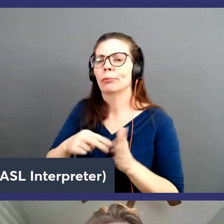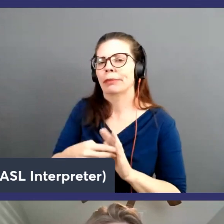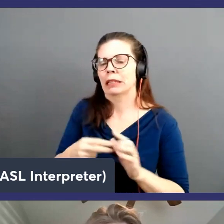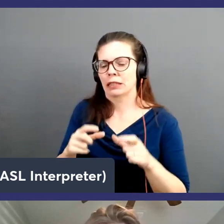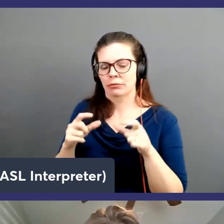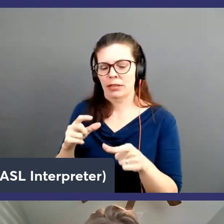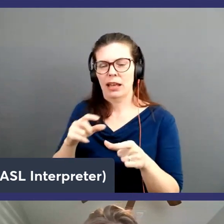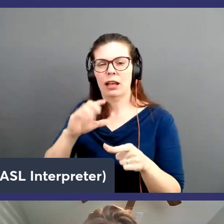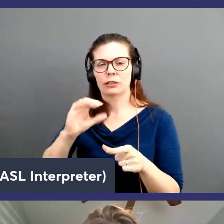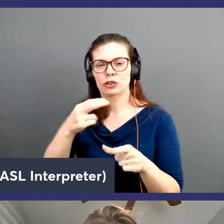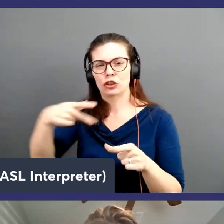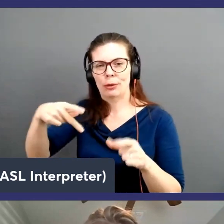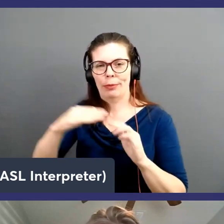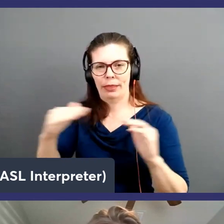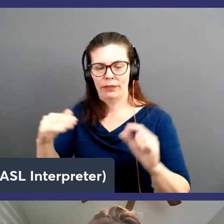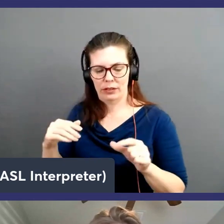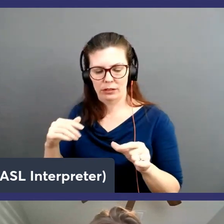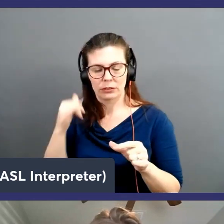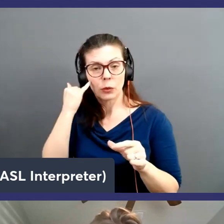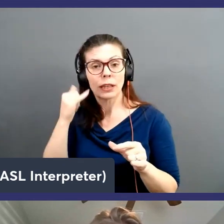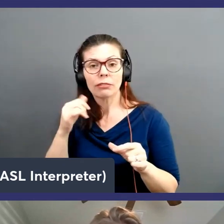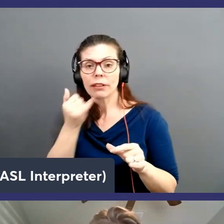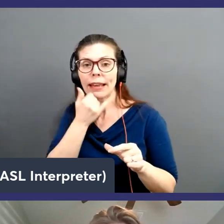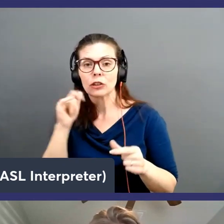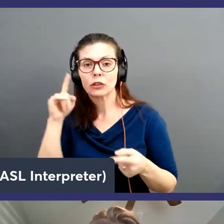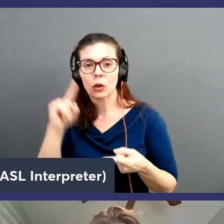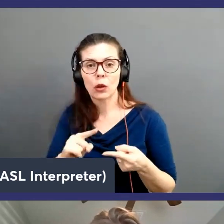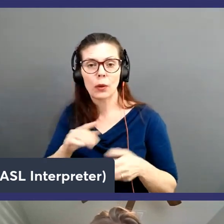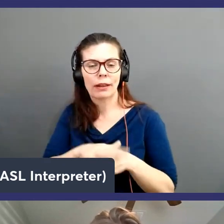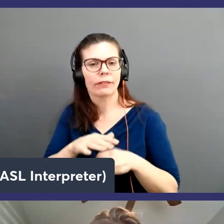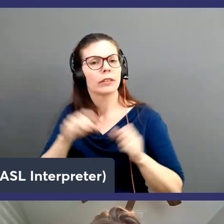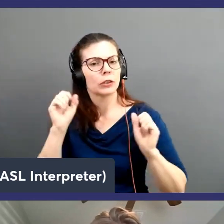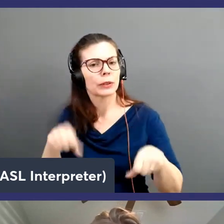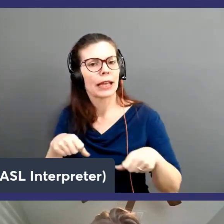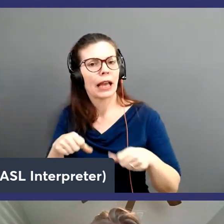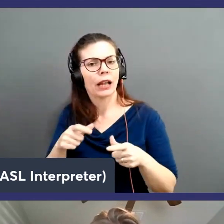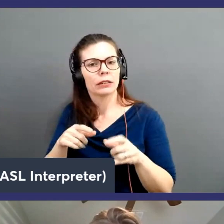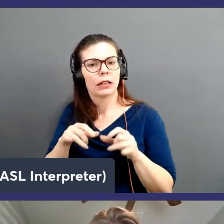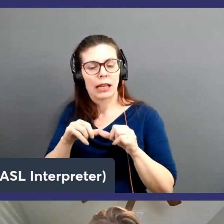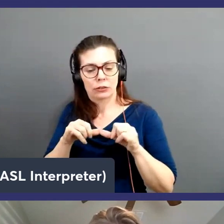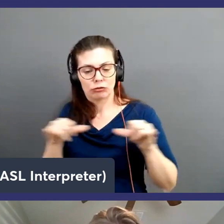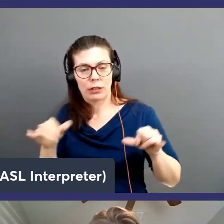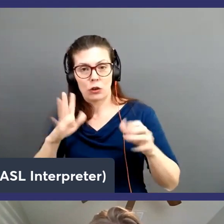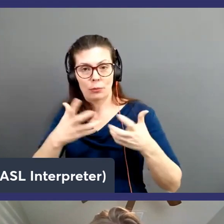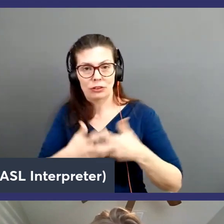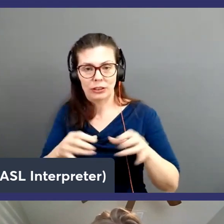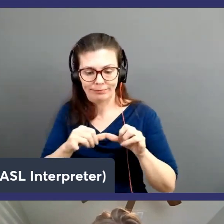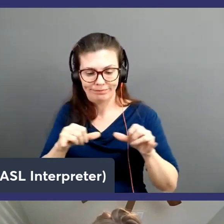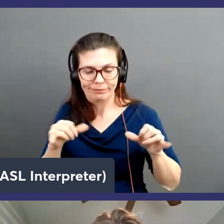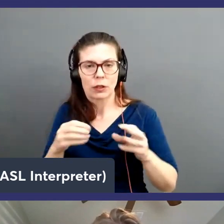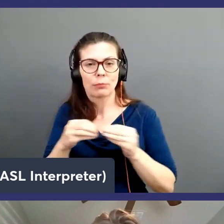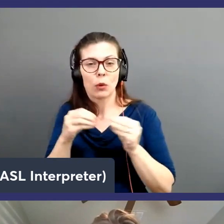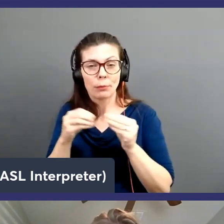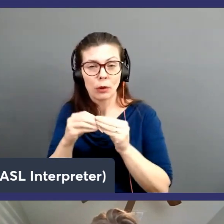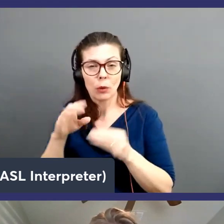if those errors are low enough, then you can do this, you increase the size of your machine, you can entangle more and more and more and more qubits,